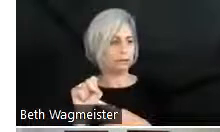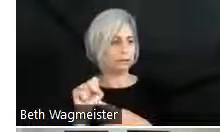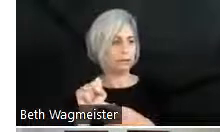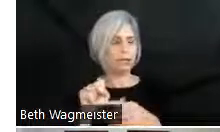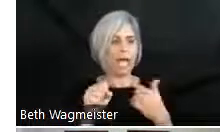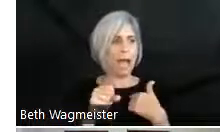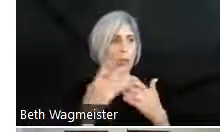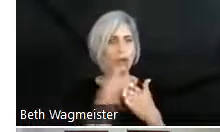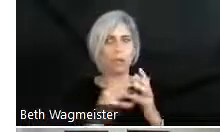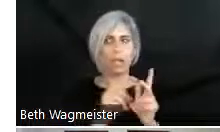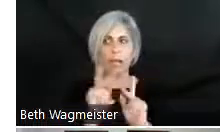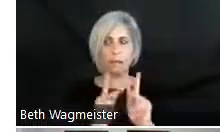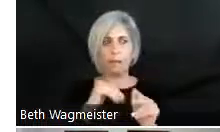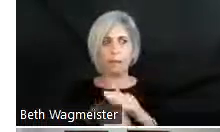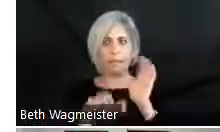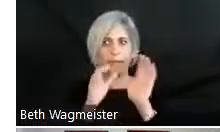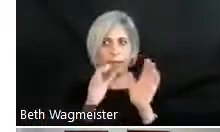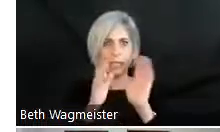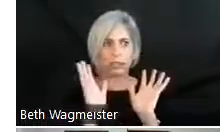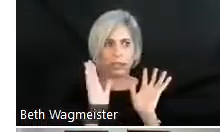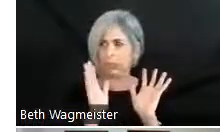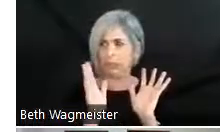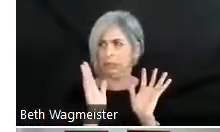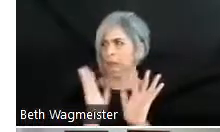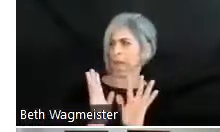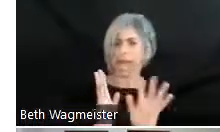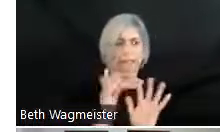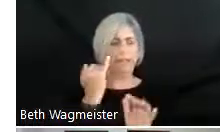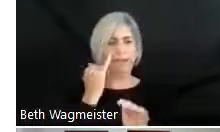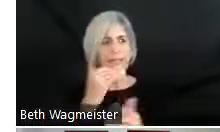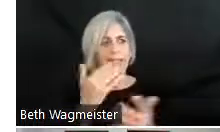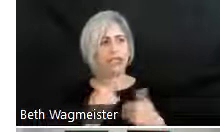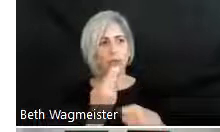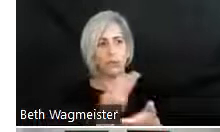a lot of people in this meeting if I didn't give some reference, if I didn't start us